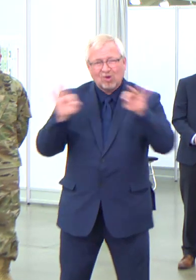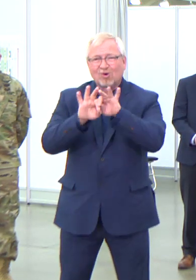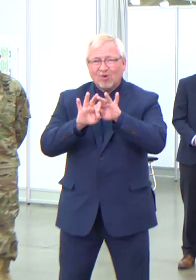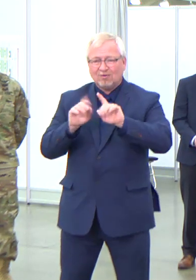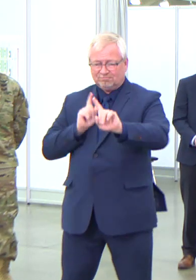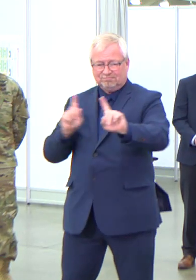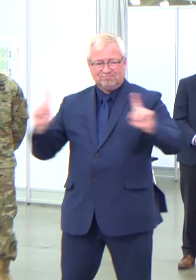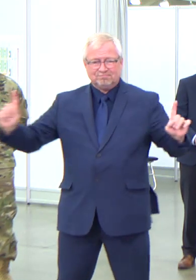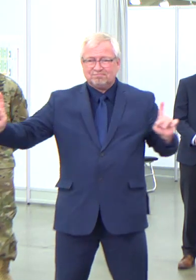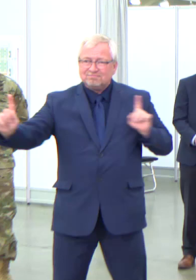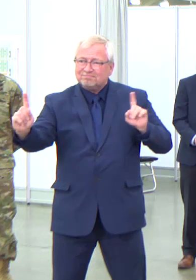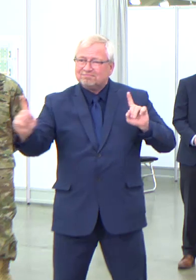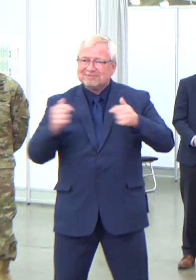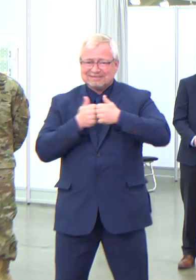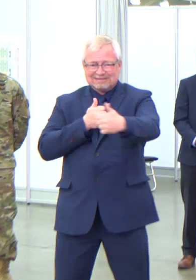While social distancing is